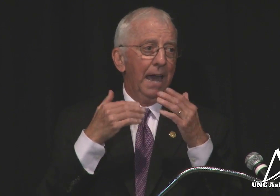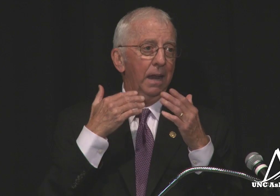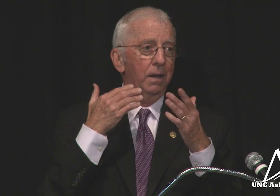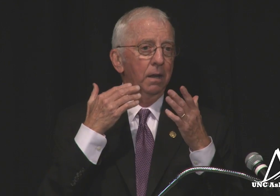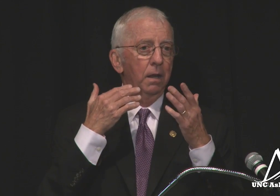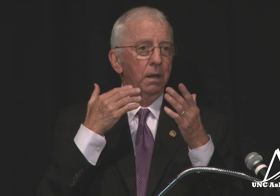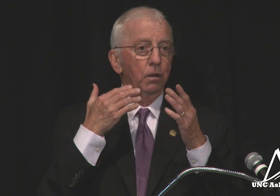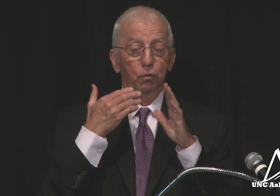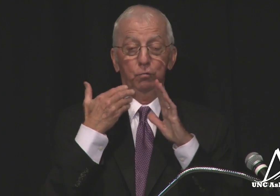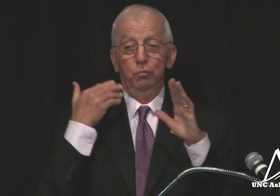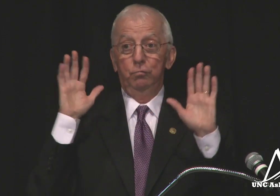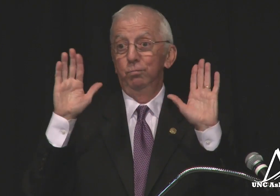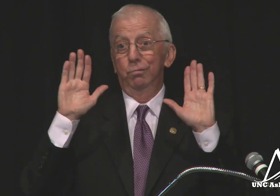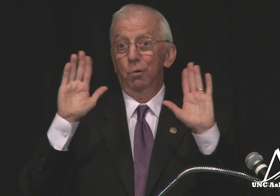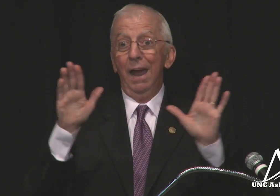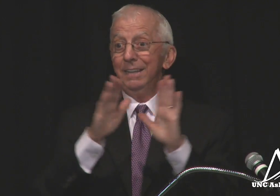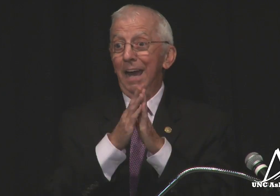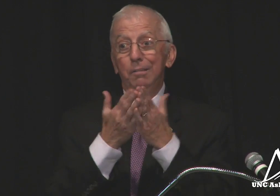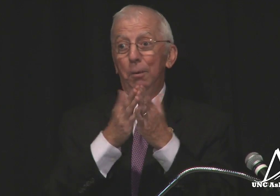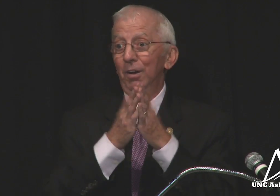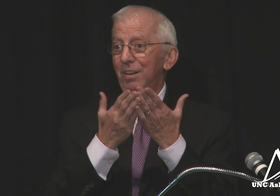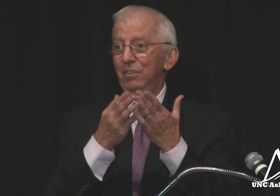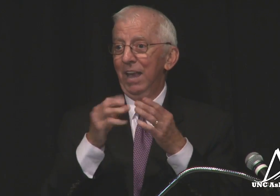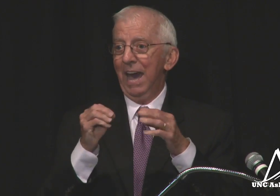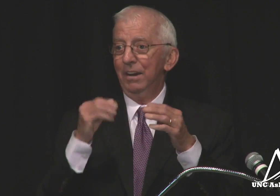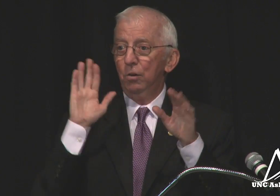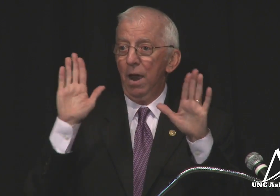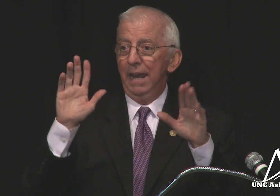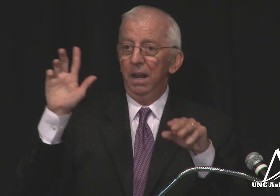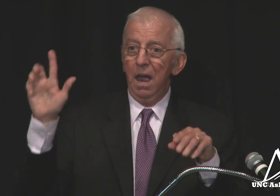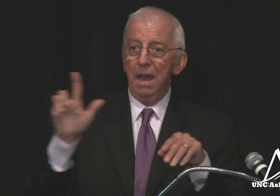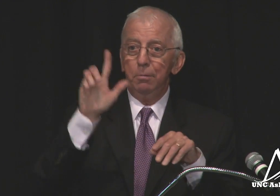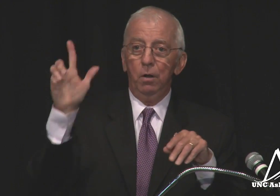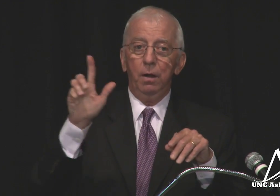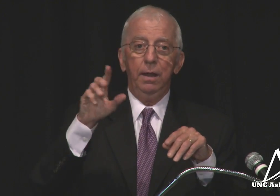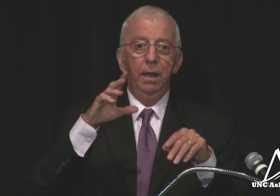and great textbooks and a great library